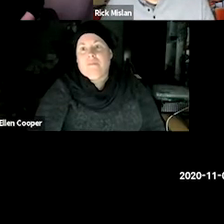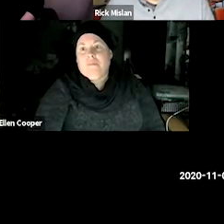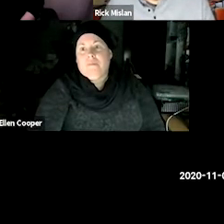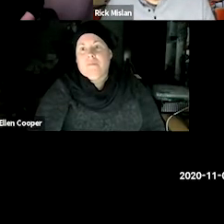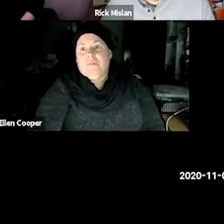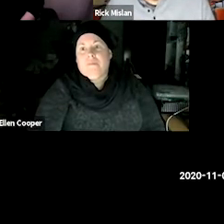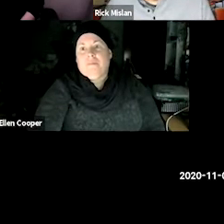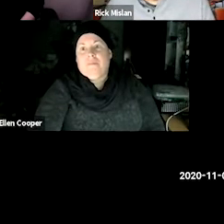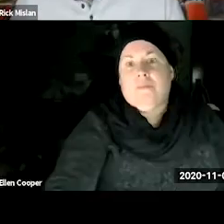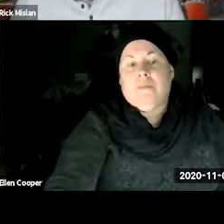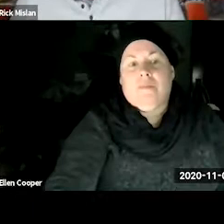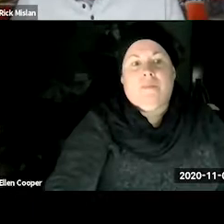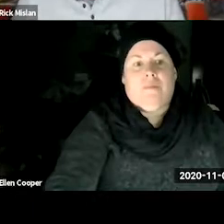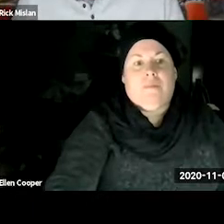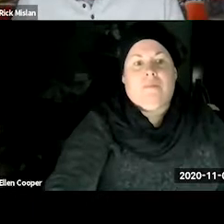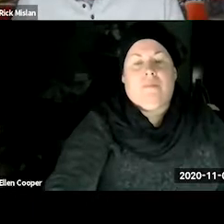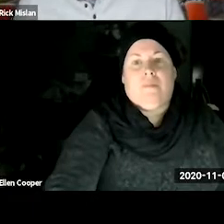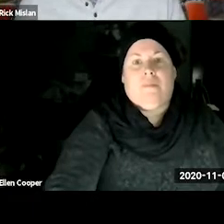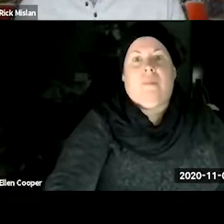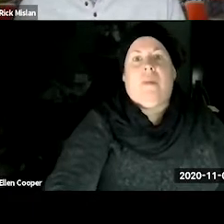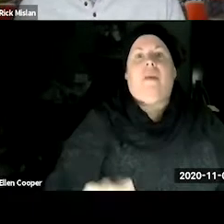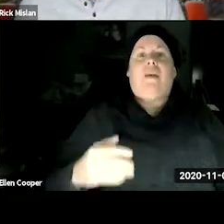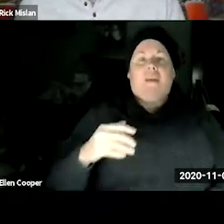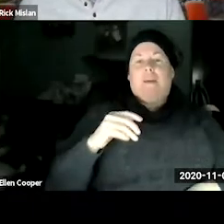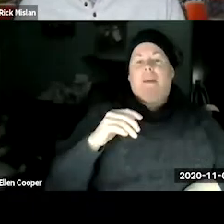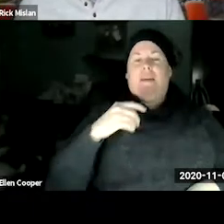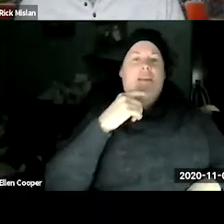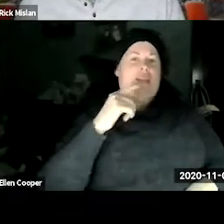was kind of a victimless crime. Right. You stole somebody's money very Robin Hood asked